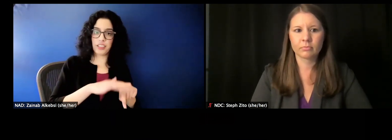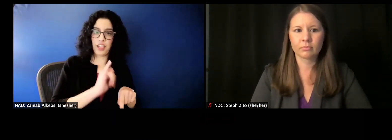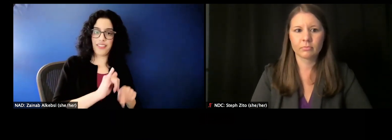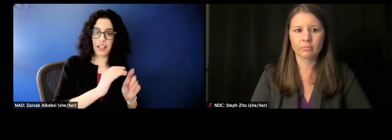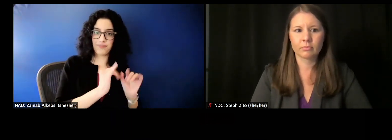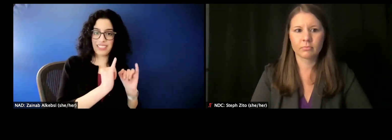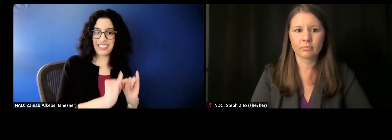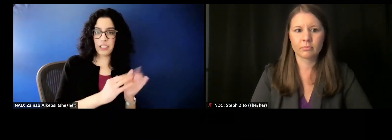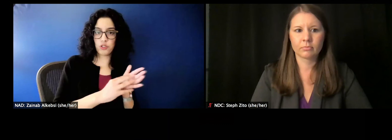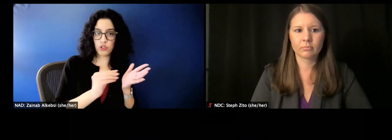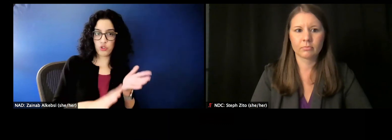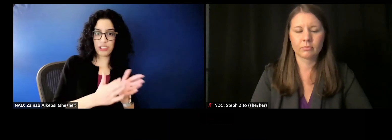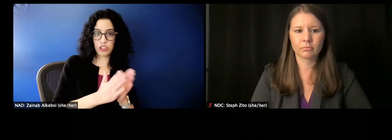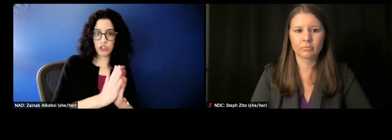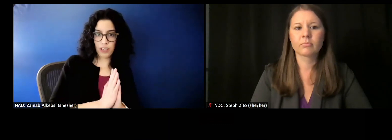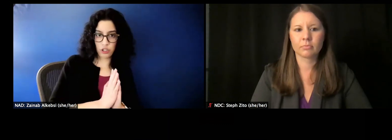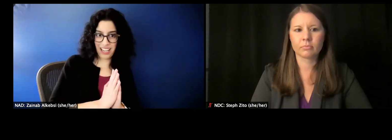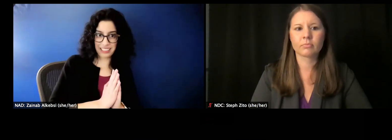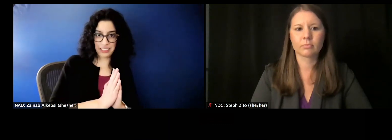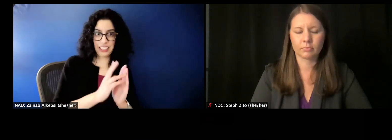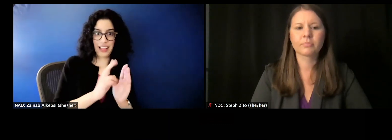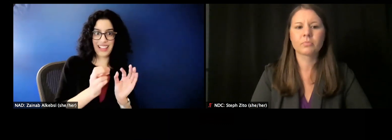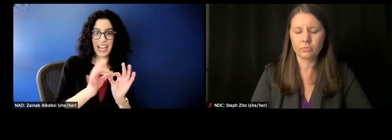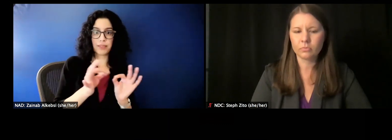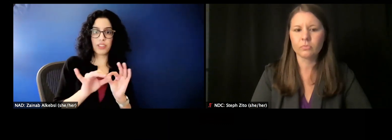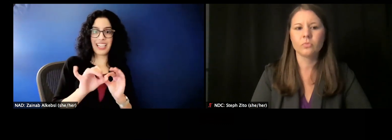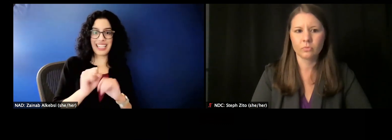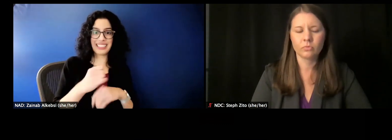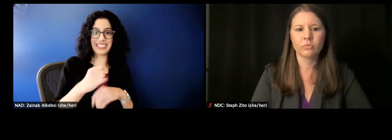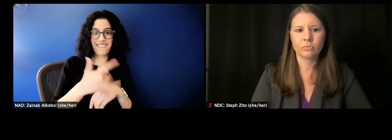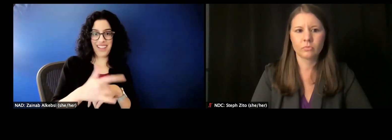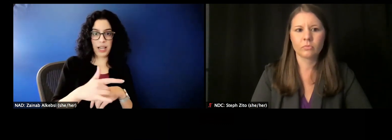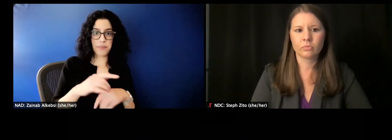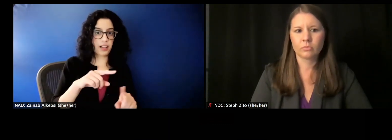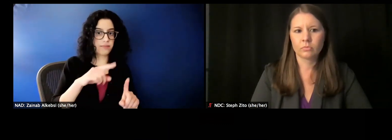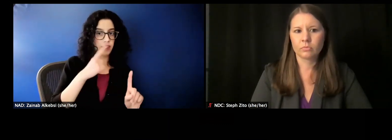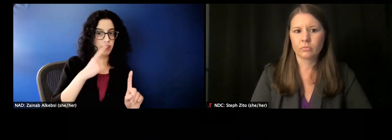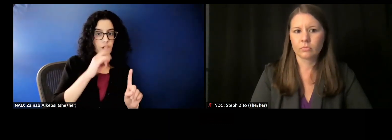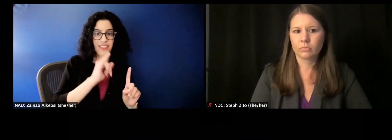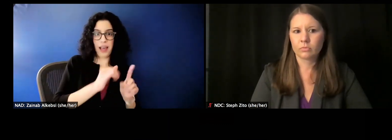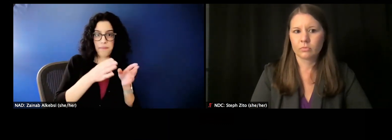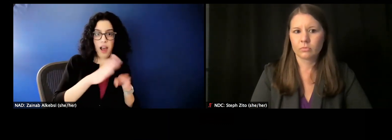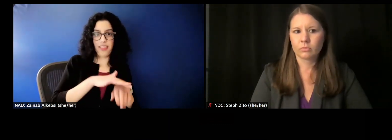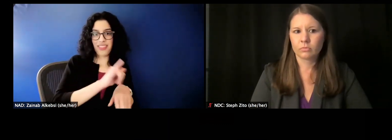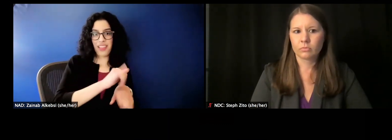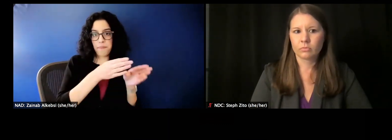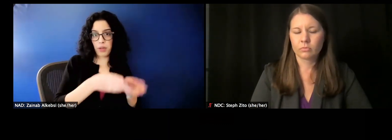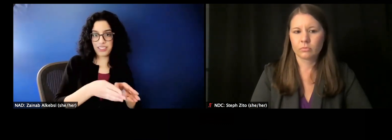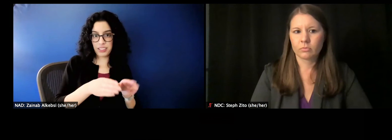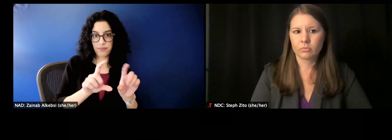will go back to the individual student and their request for effective accommodations for their particular needs